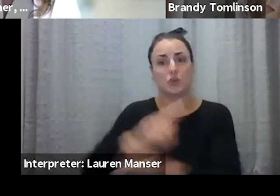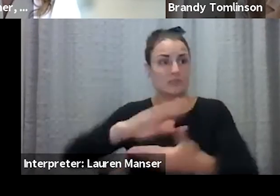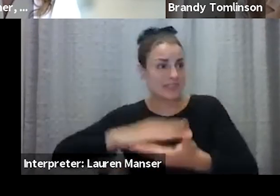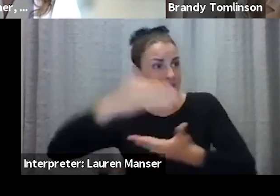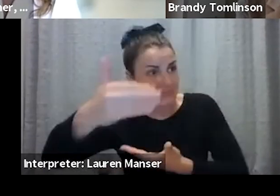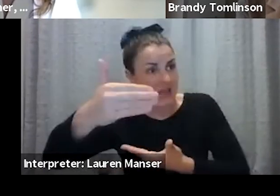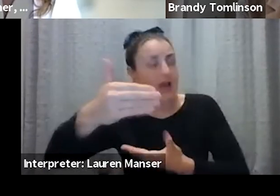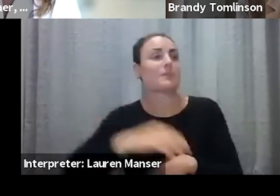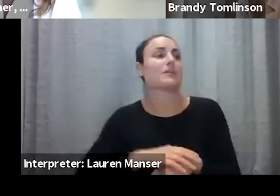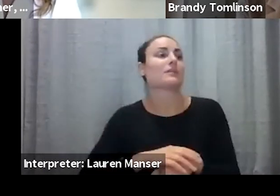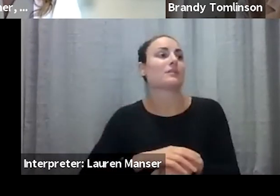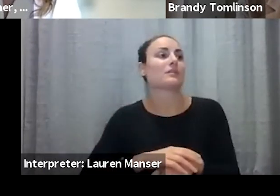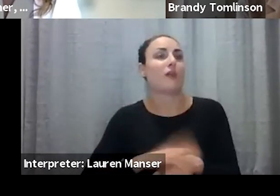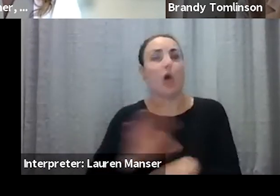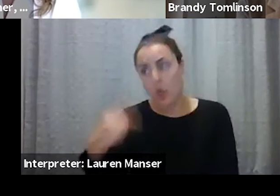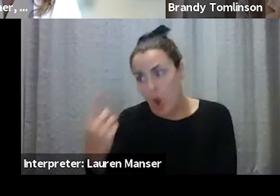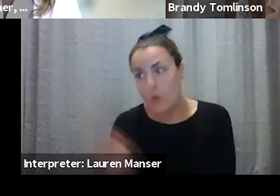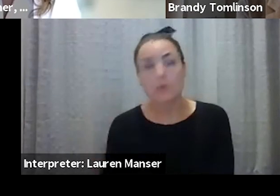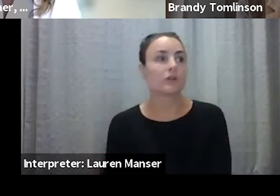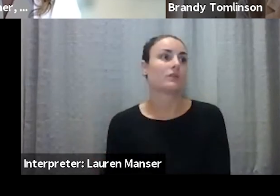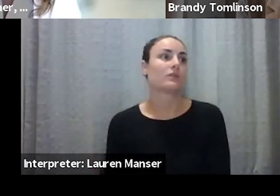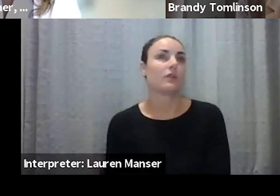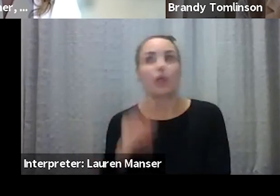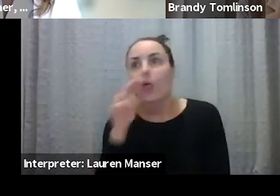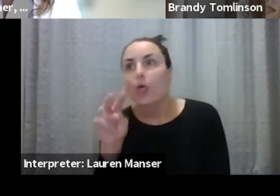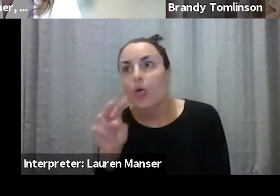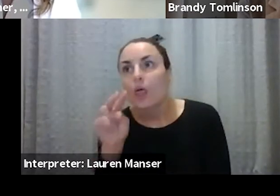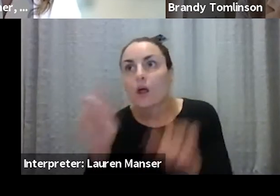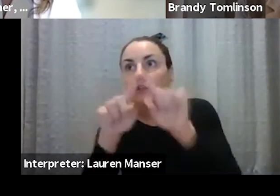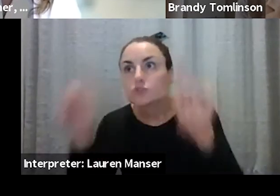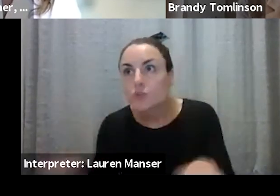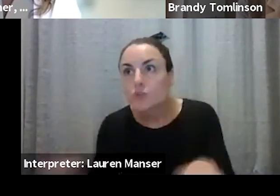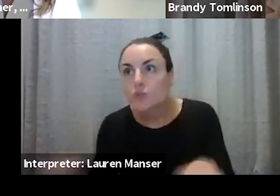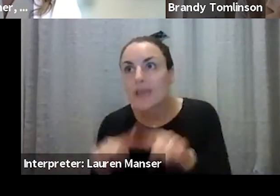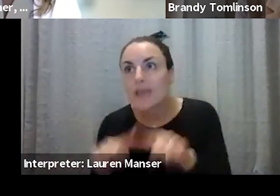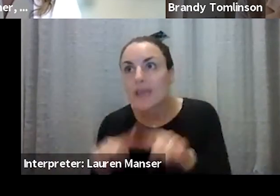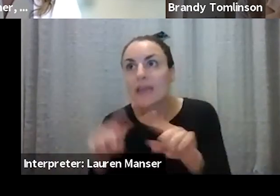in front of a screen for eight hours a day, and missing out on so many of those things